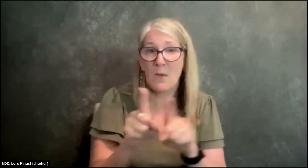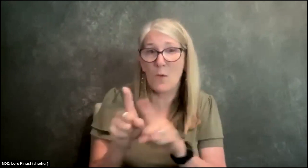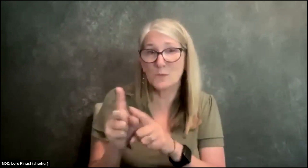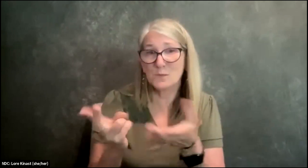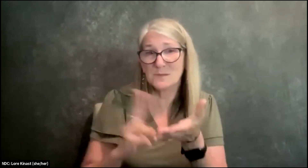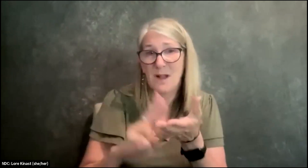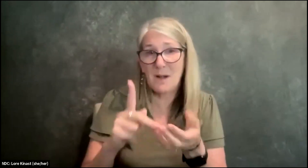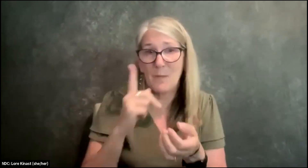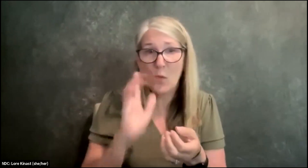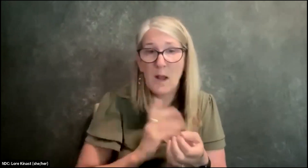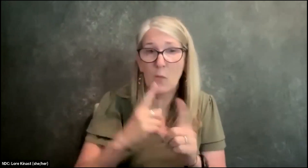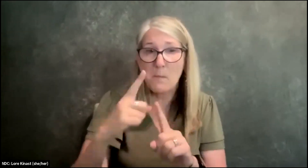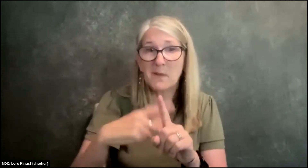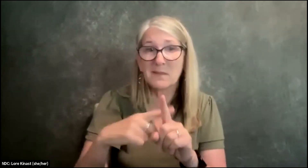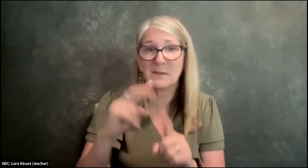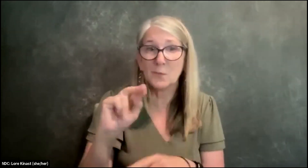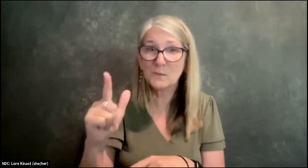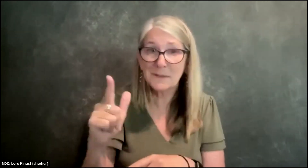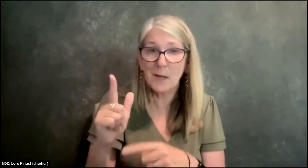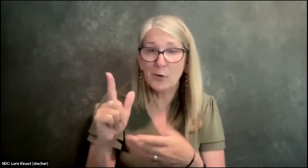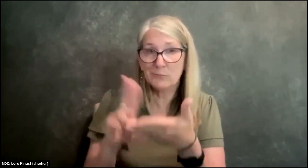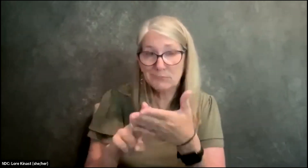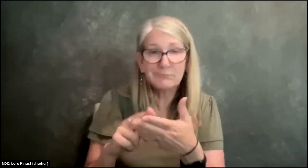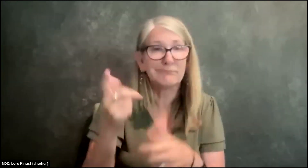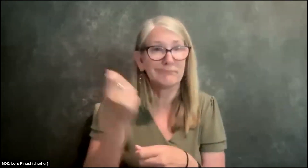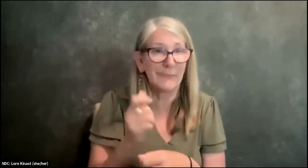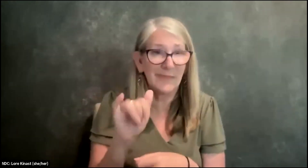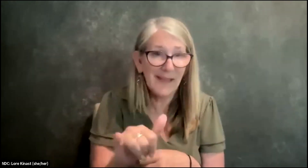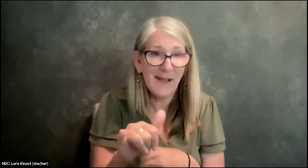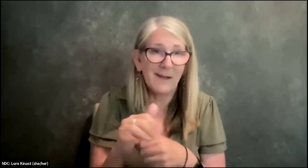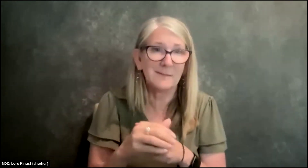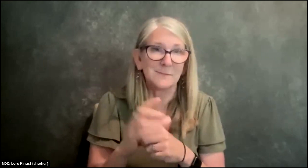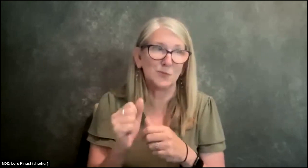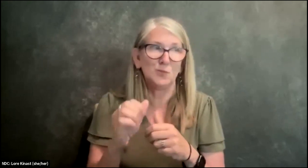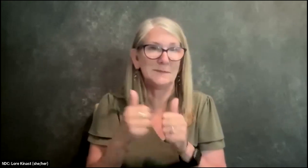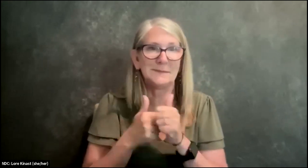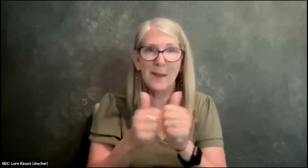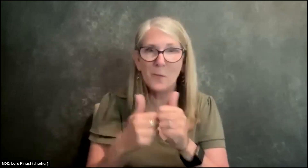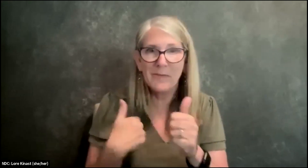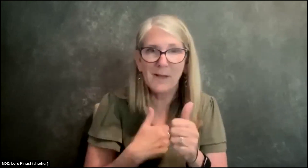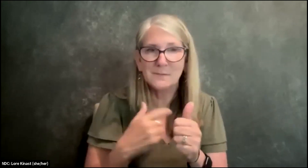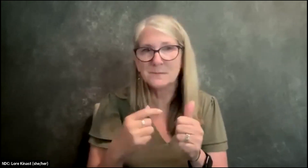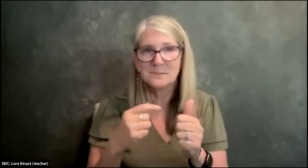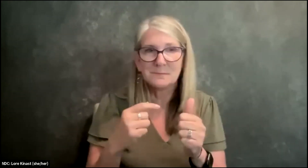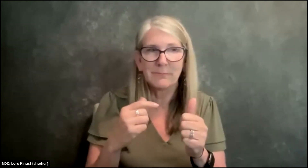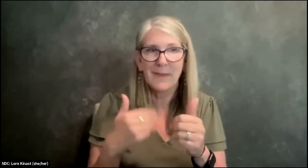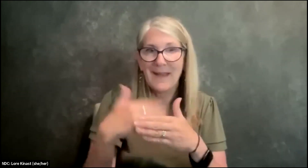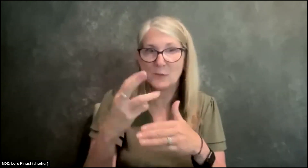You can sign up for our monthly newsletter and subscribe to that. And stay up to date with us as far